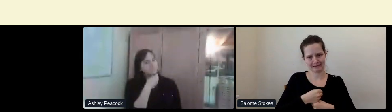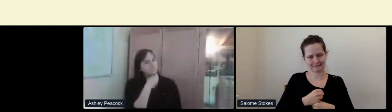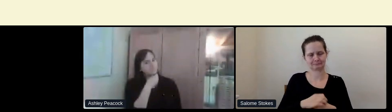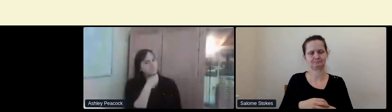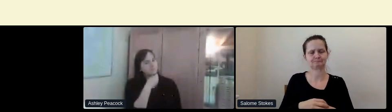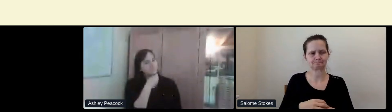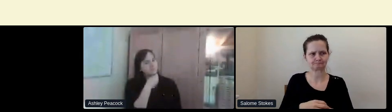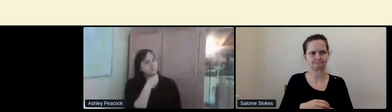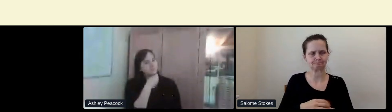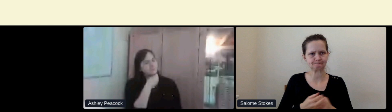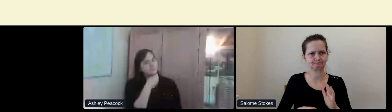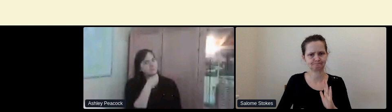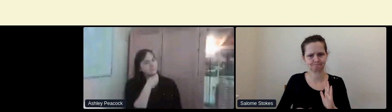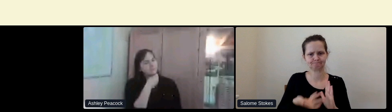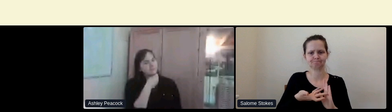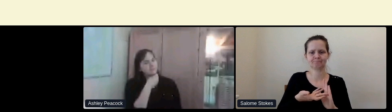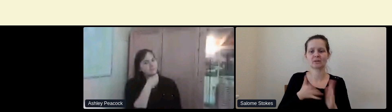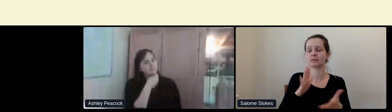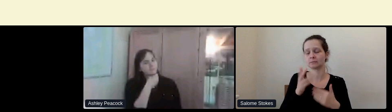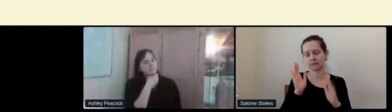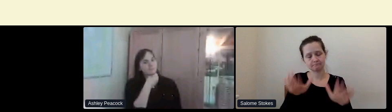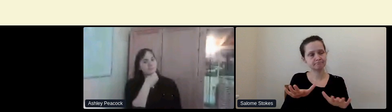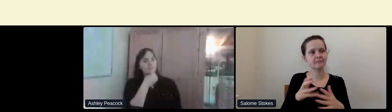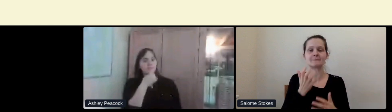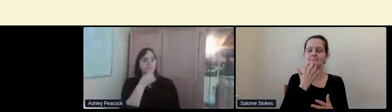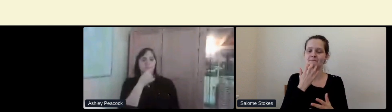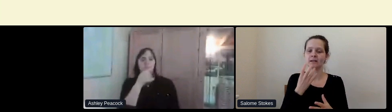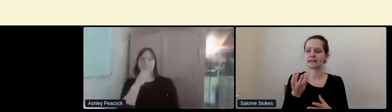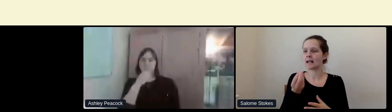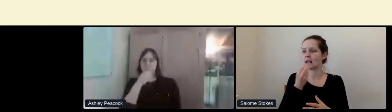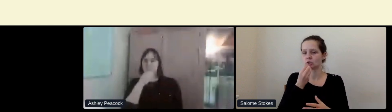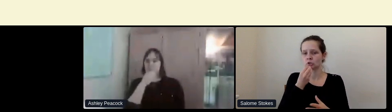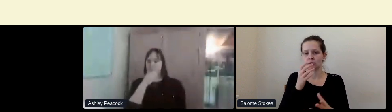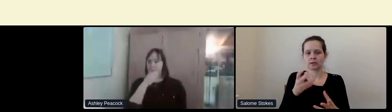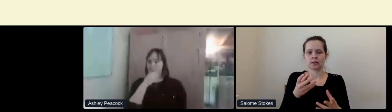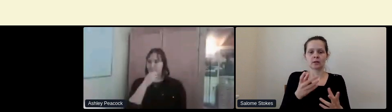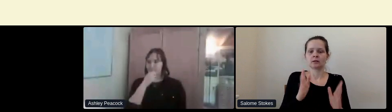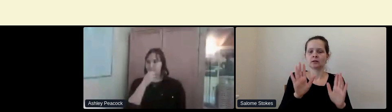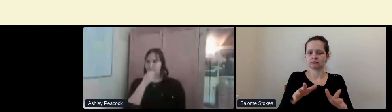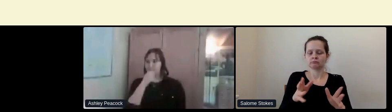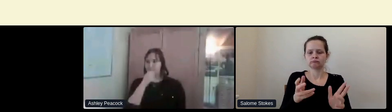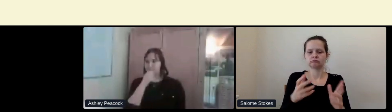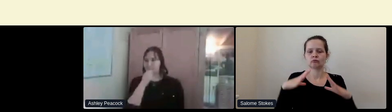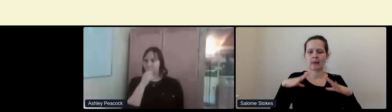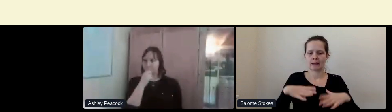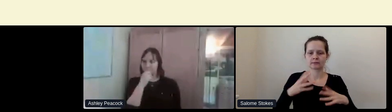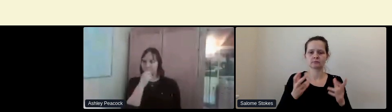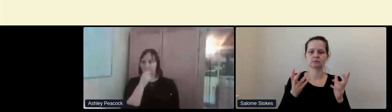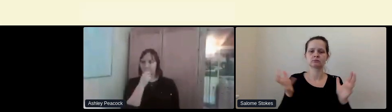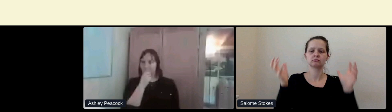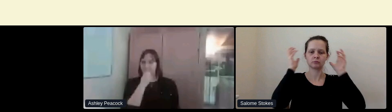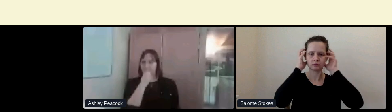so during my lunch I put my noise cancelling headphones on and I listened to some music. This